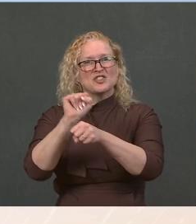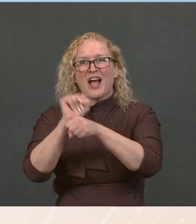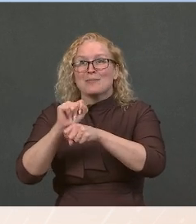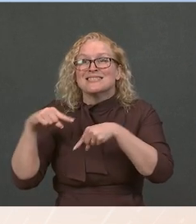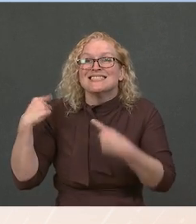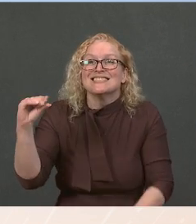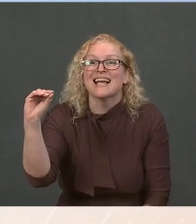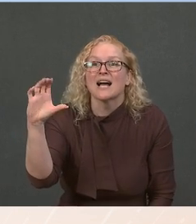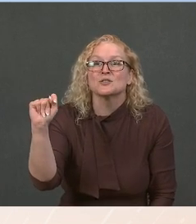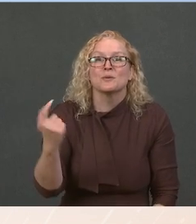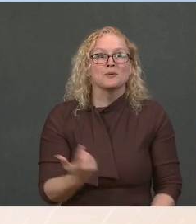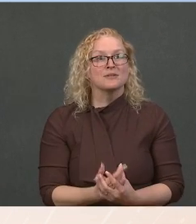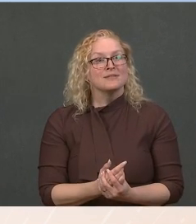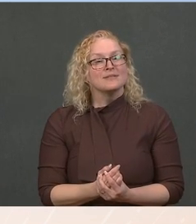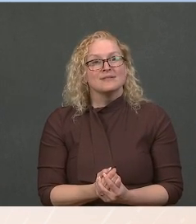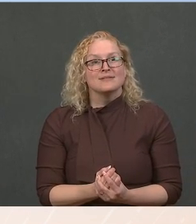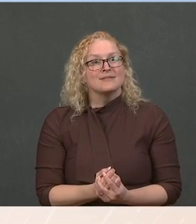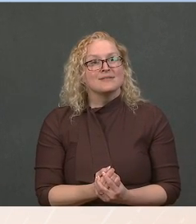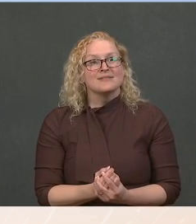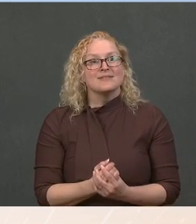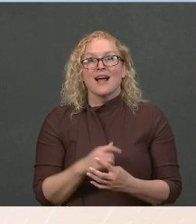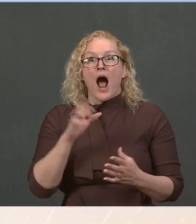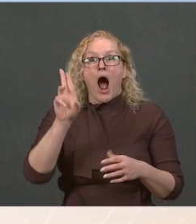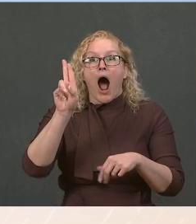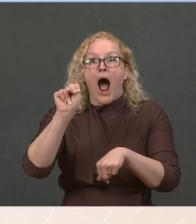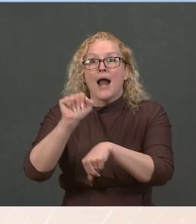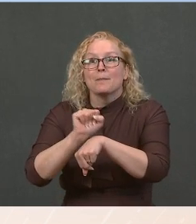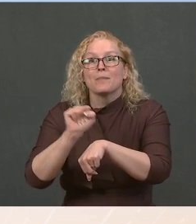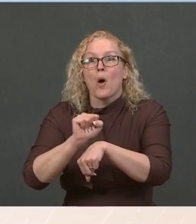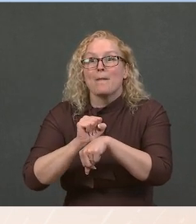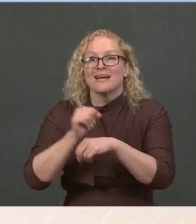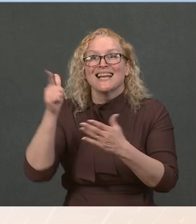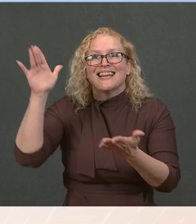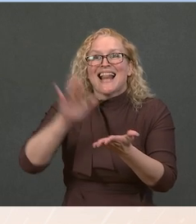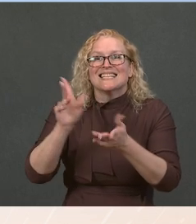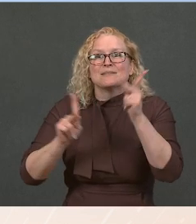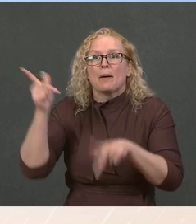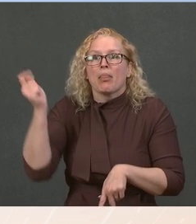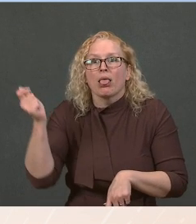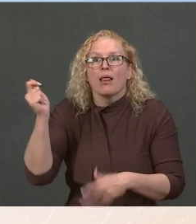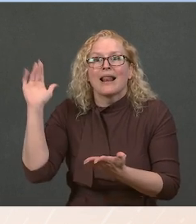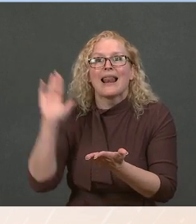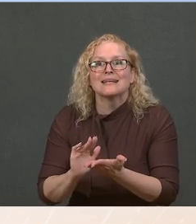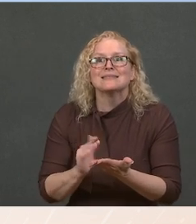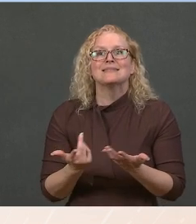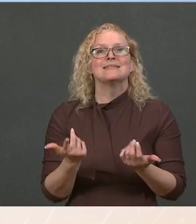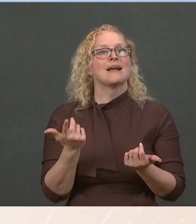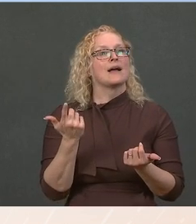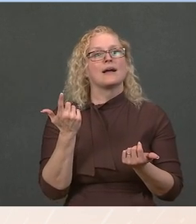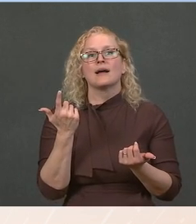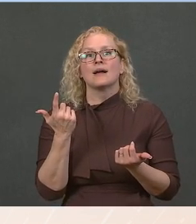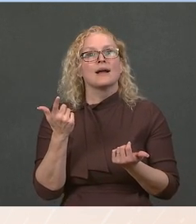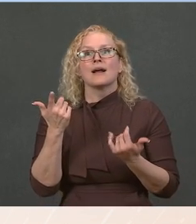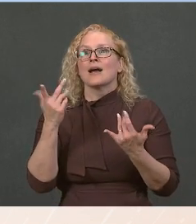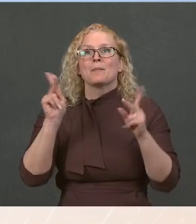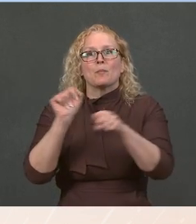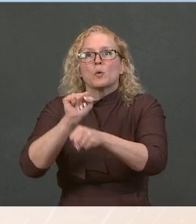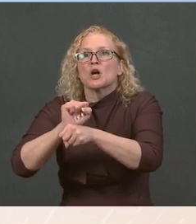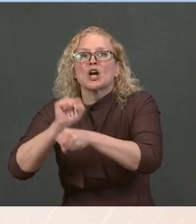So, in order to get back or getting this -- getting this economy going again, this is what we need to do. So, that's our -- that's our focus.